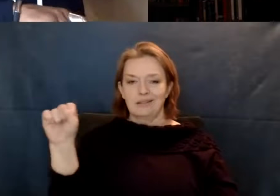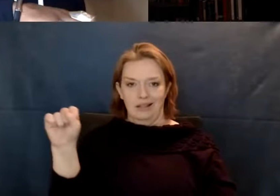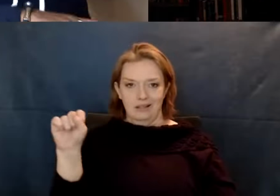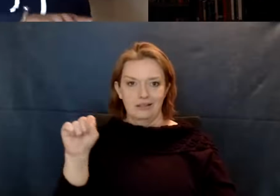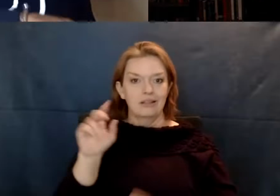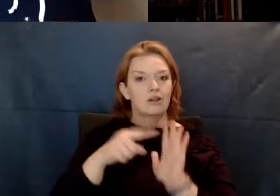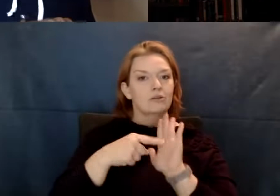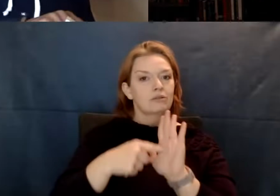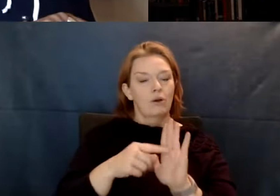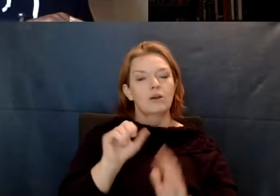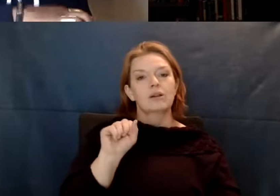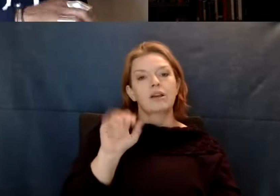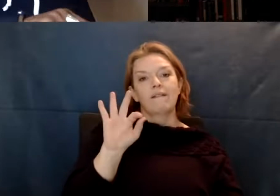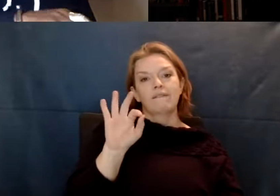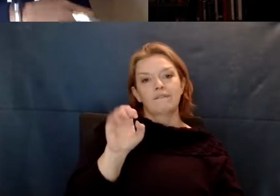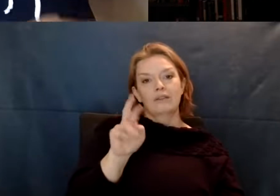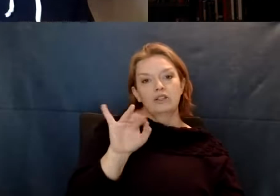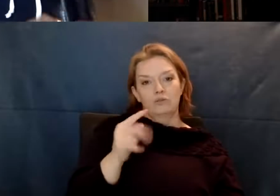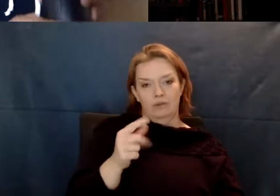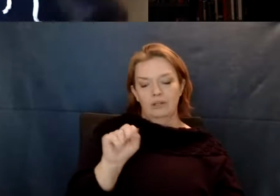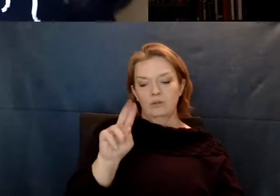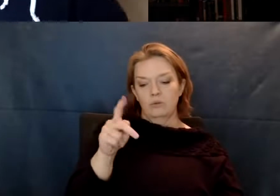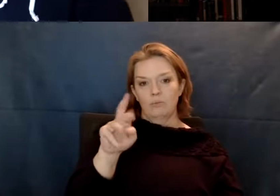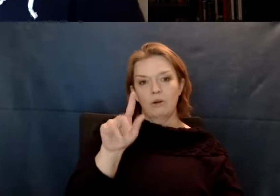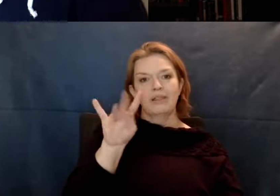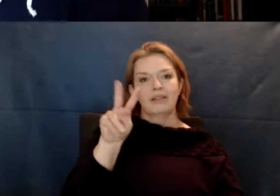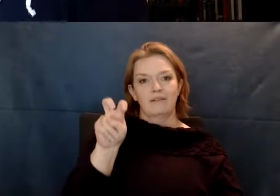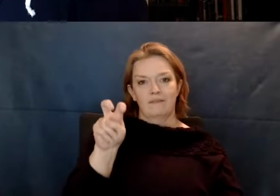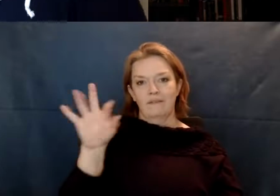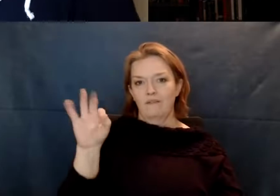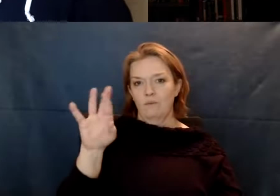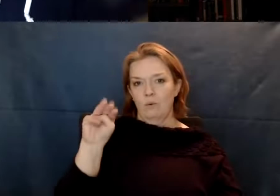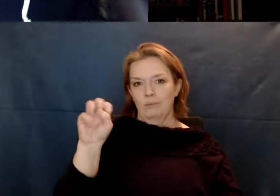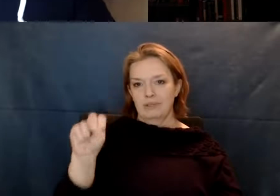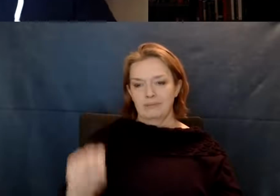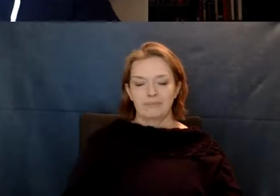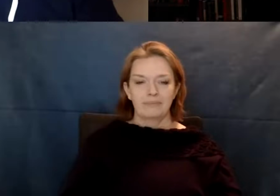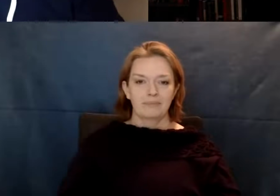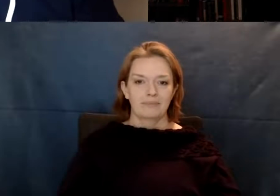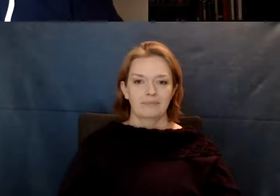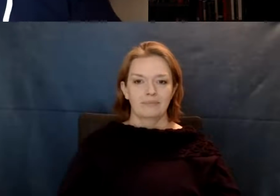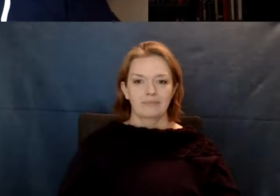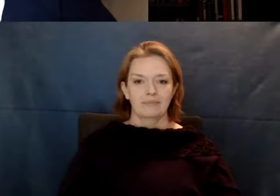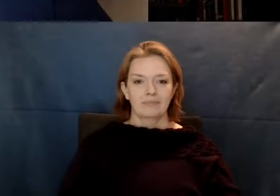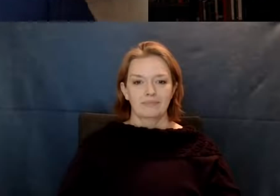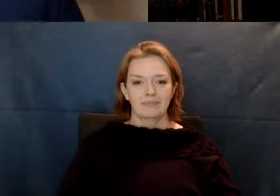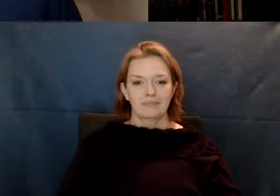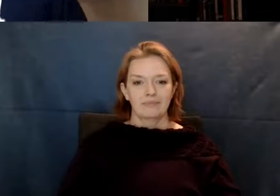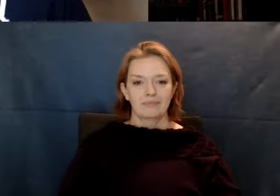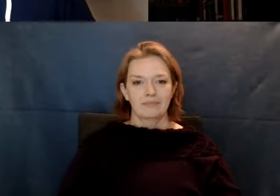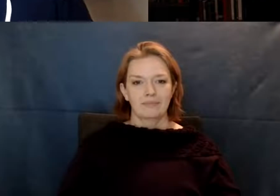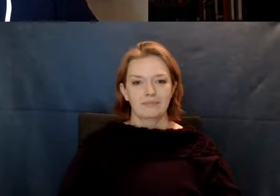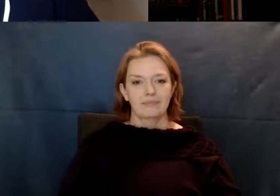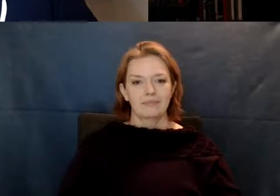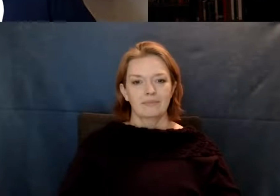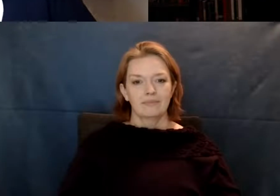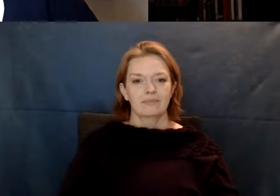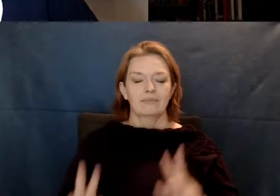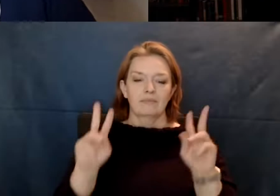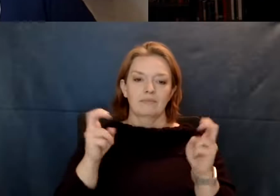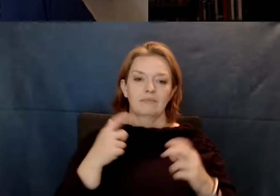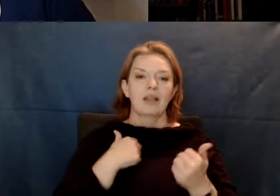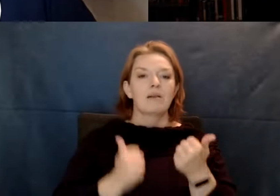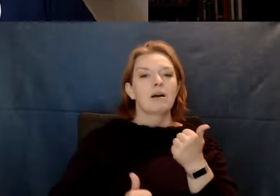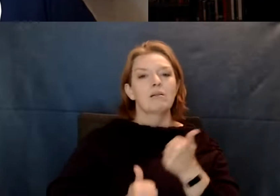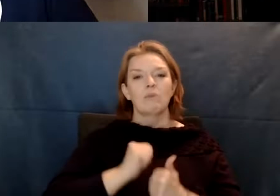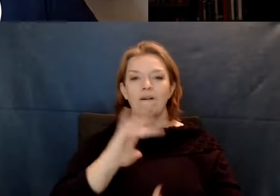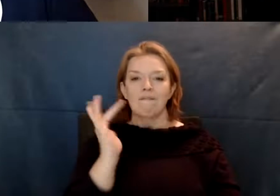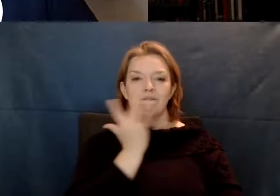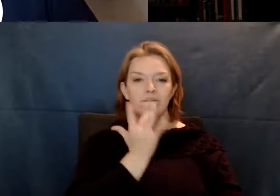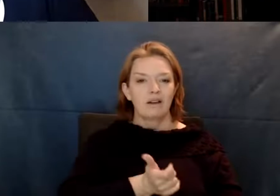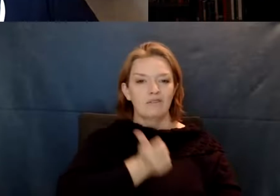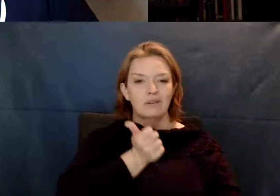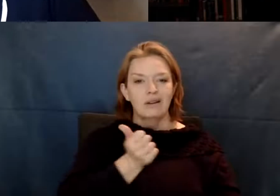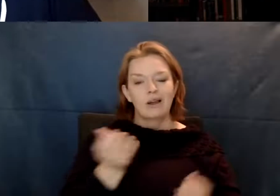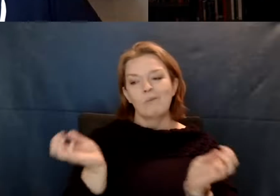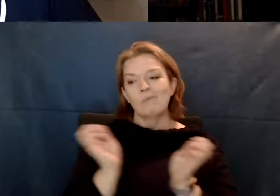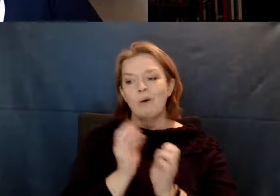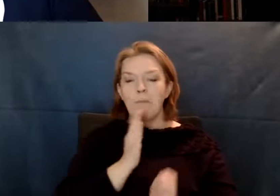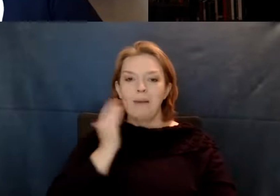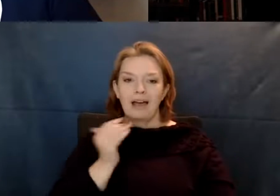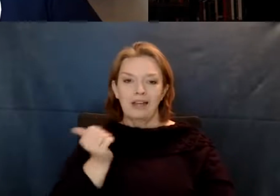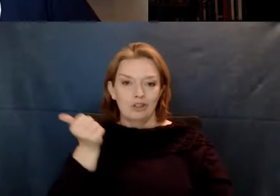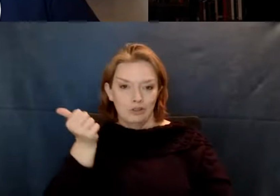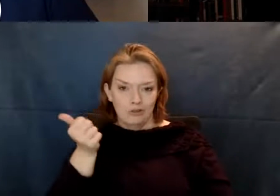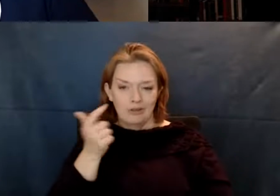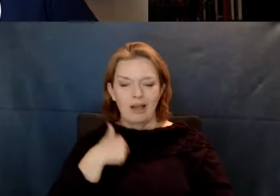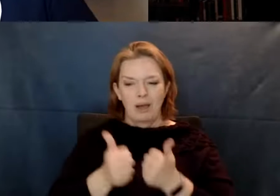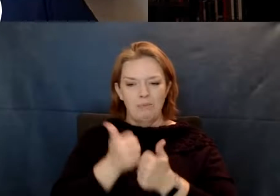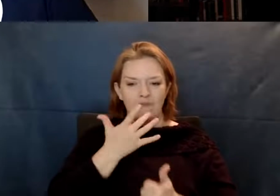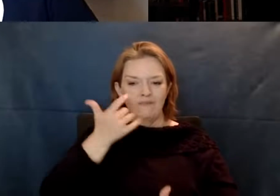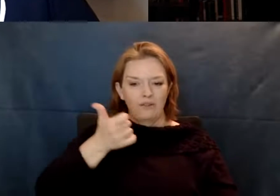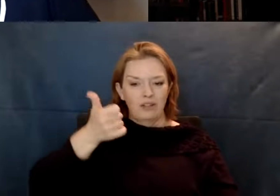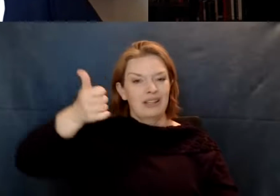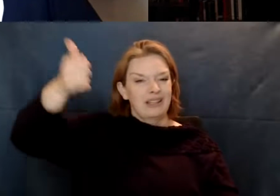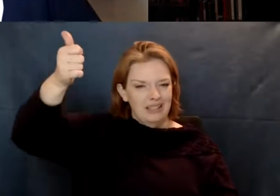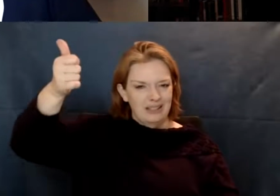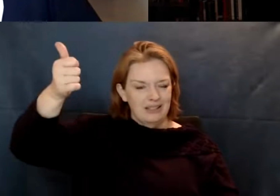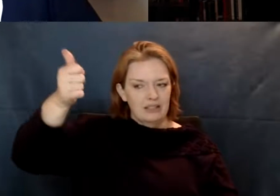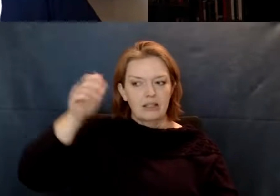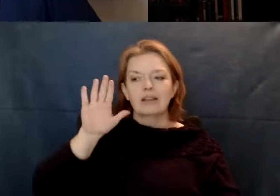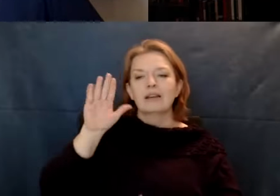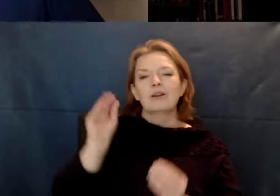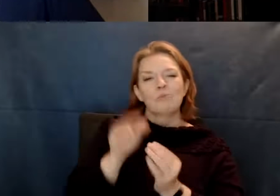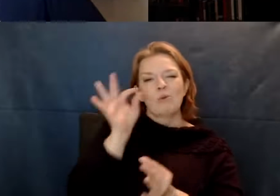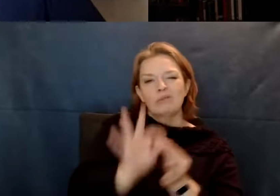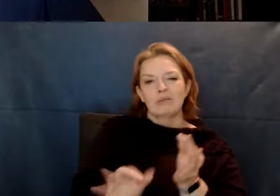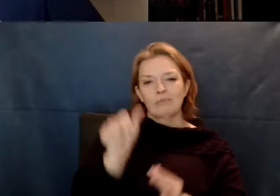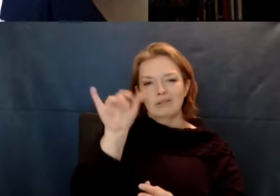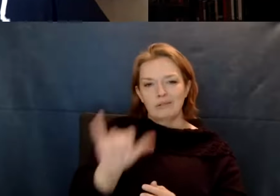My mo favoriter and mo better is my most favoritest It's more simpler this way